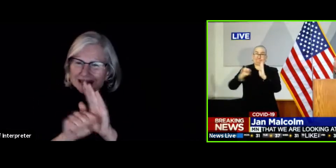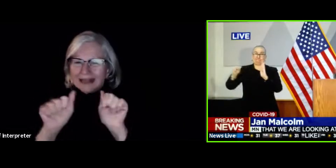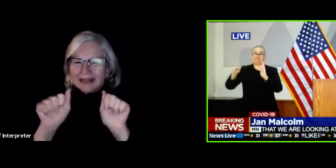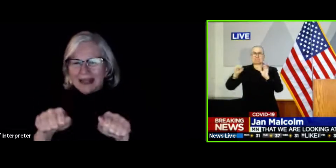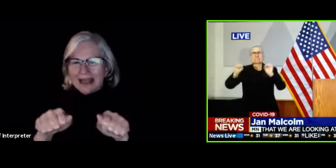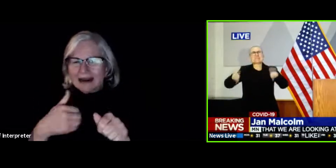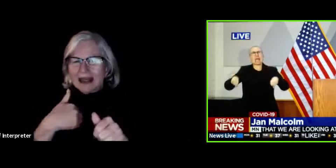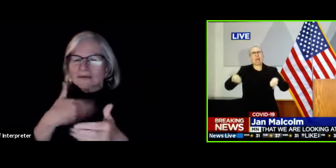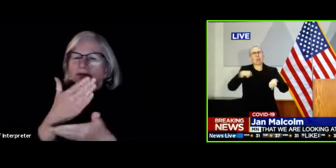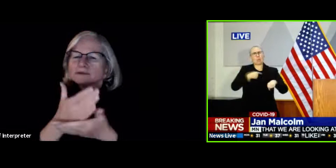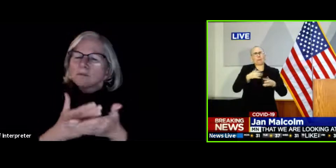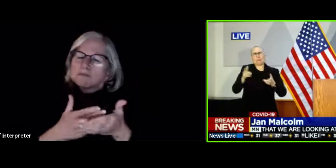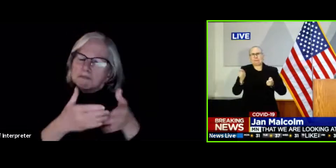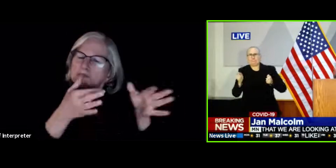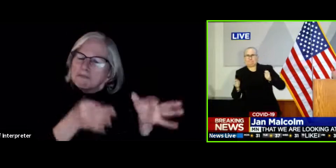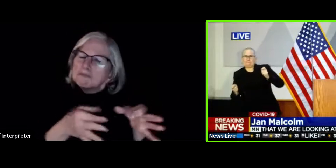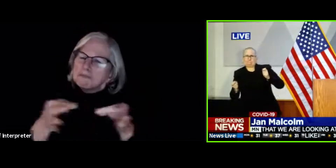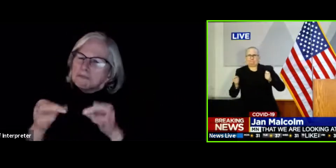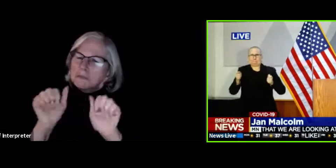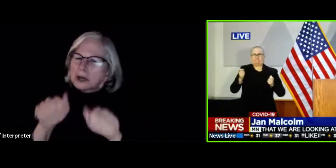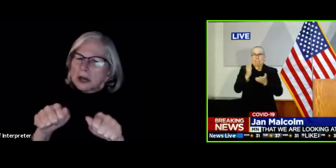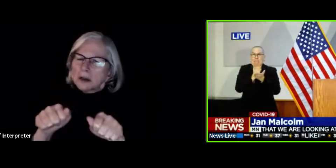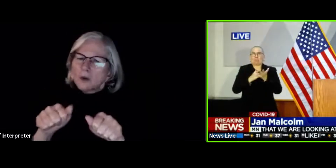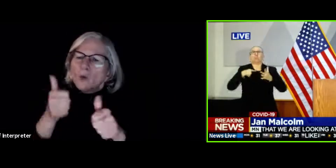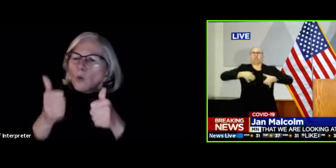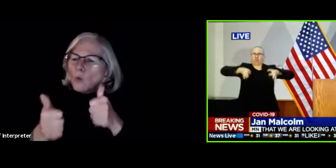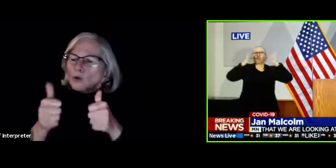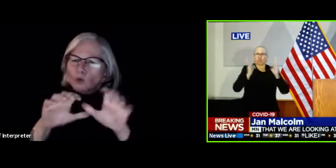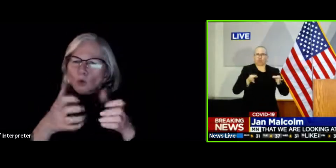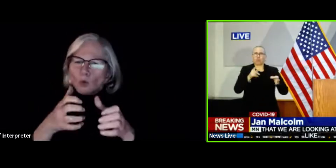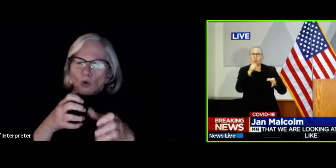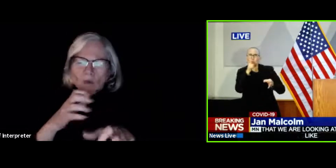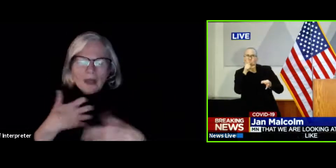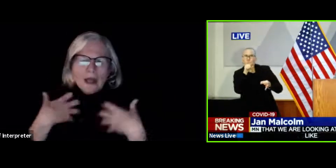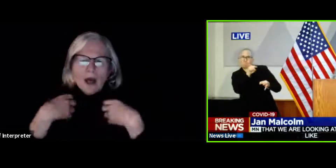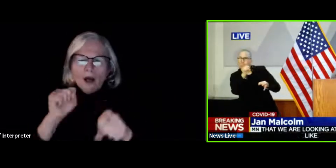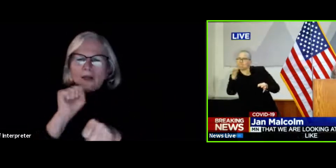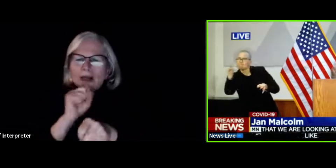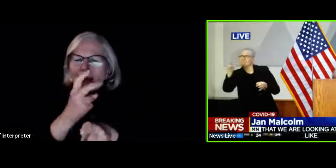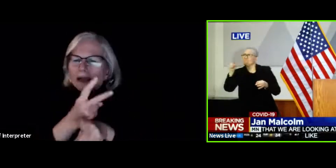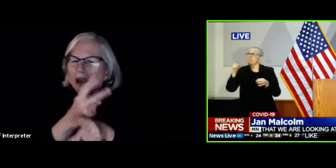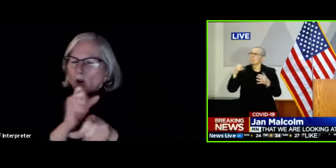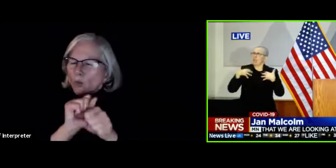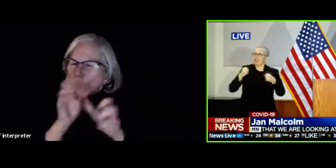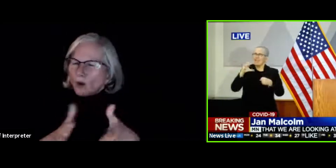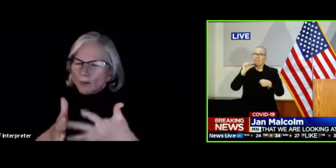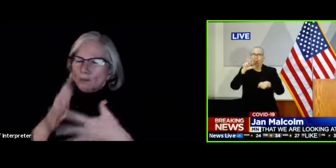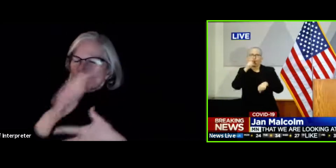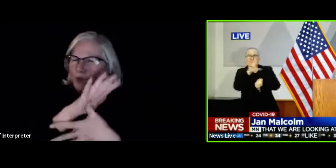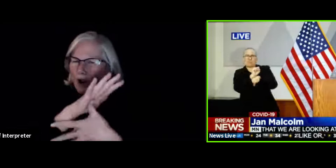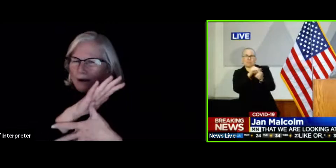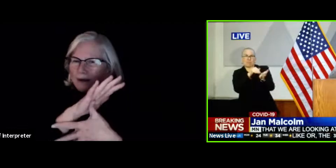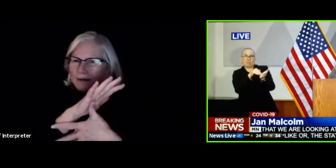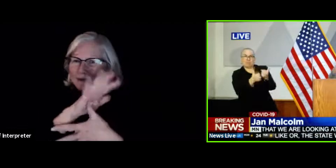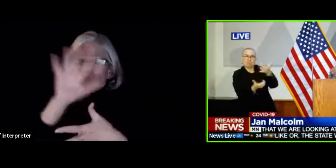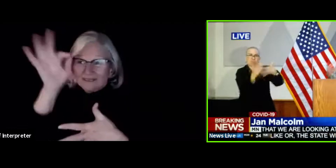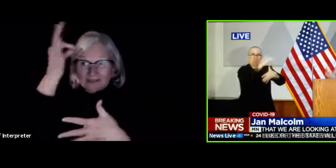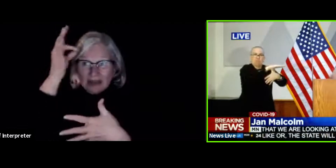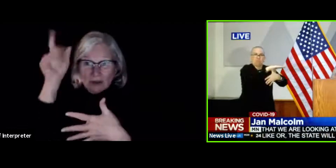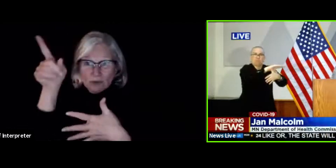SUBSETS OF HEALTH CARE WORKERS SHOULD BE PRIORITIZED FIRST, SO THE FEDERAL FRAMEWORK WILL SAY, YOU KNOW, HEALTH CARE WORKERS AND THEN THIS SUBSETS